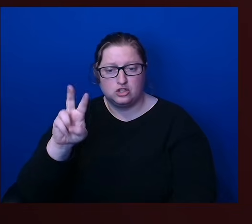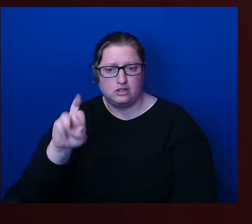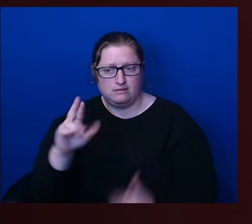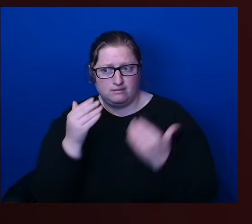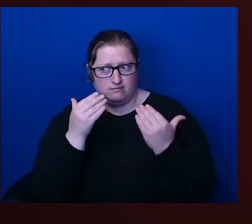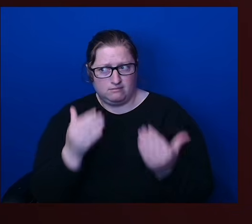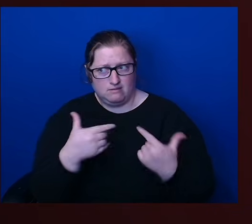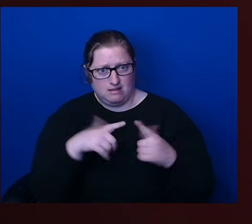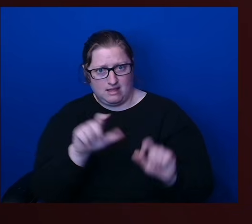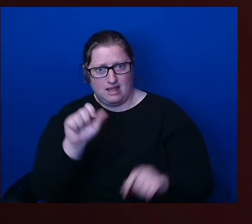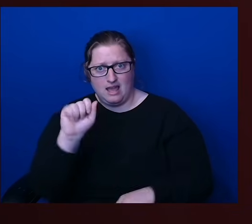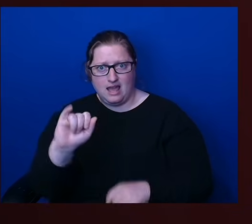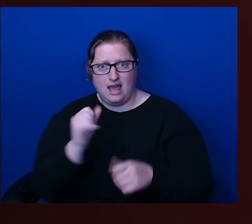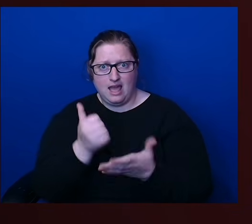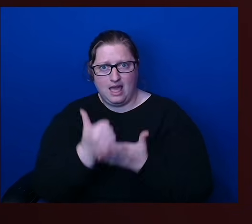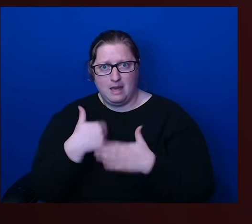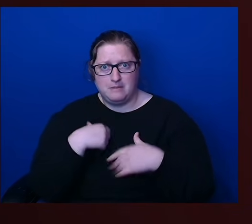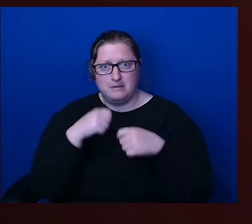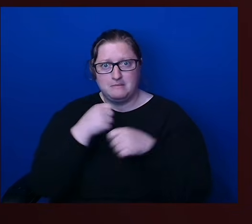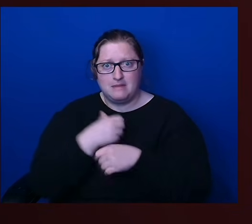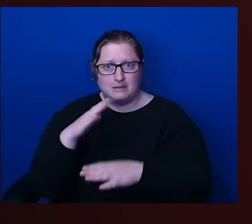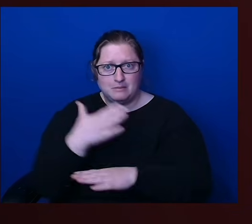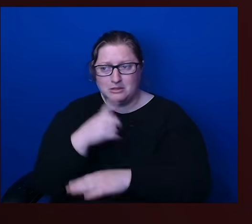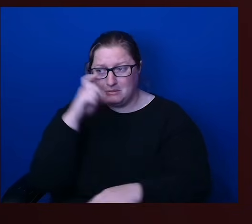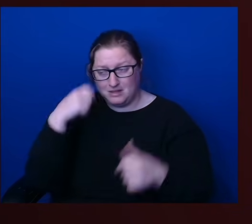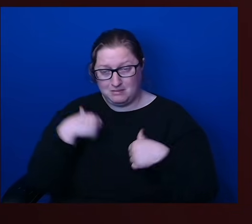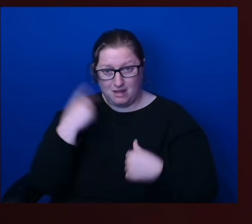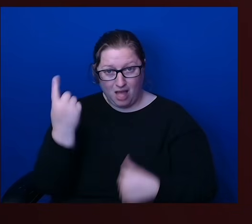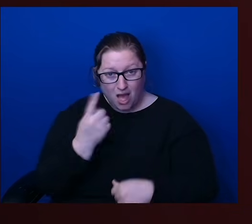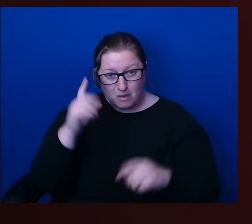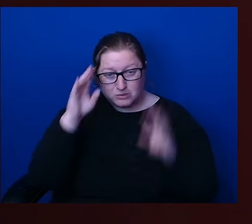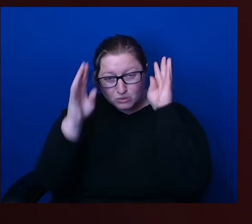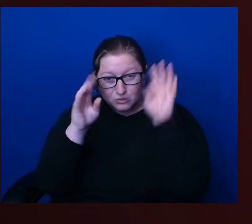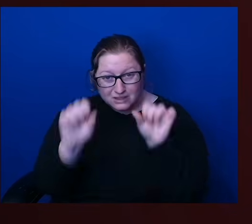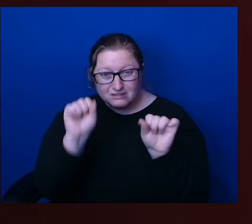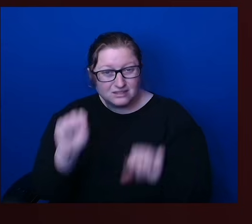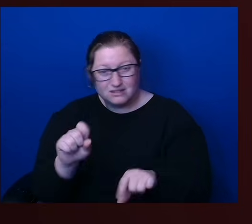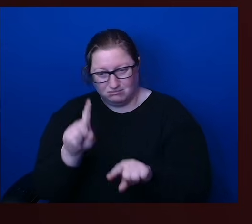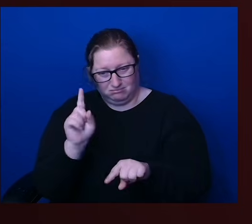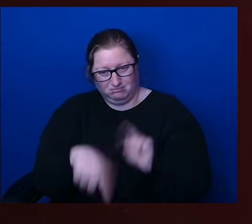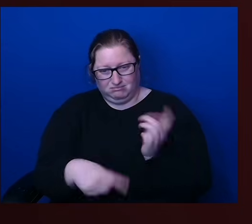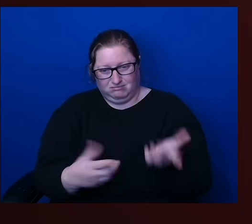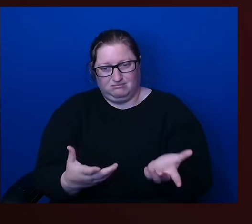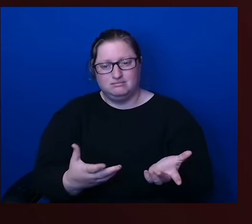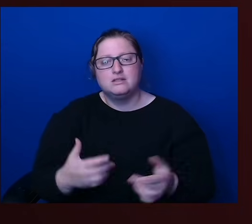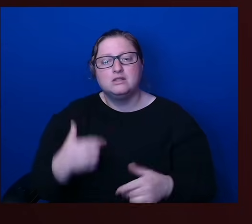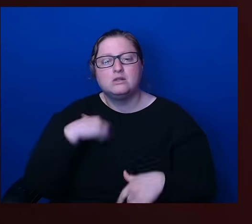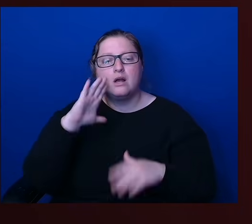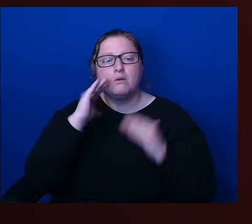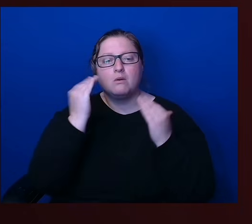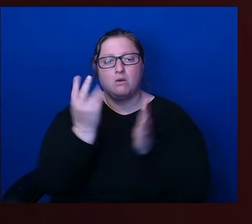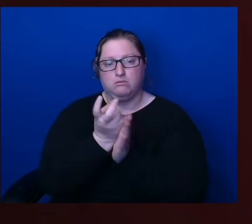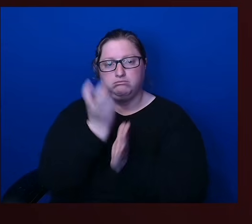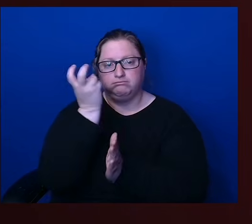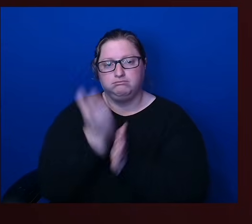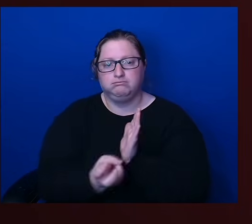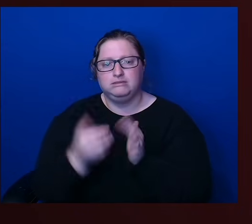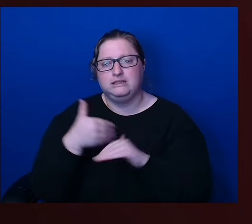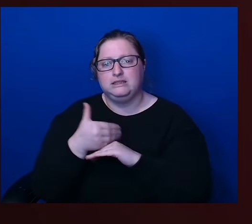because I'm definitely not creative enough all the time. So, you'll see here on the screen I'm going to dive into this a little bit deeper in the next couple of slides and with a quick demo,